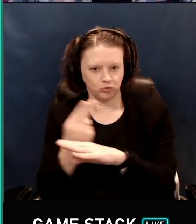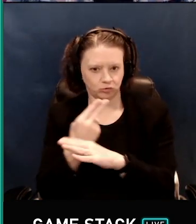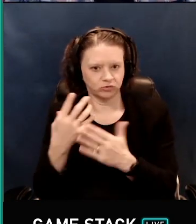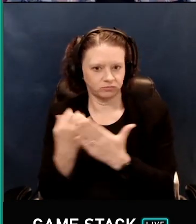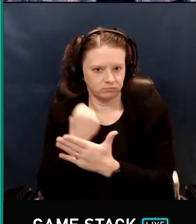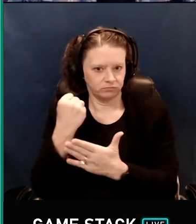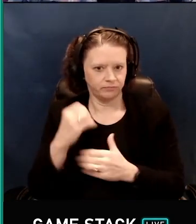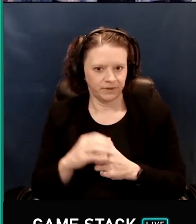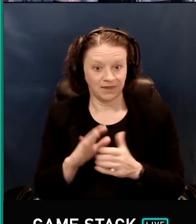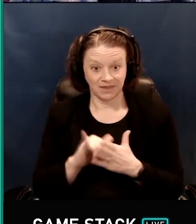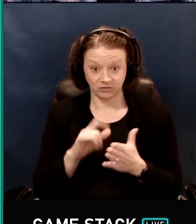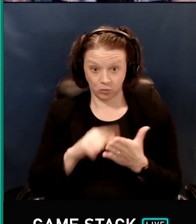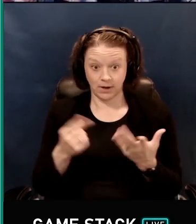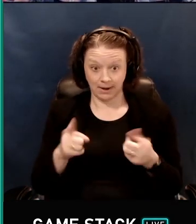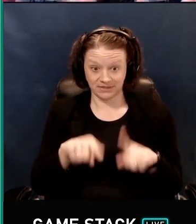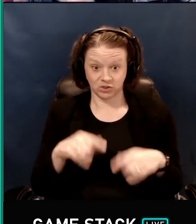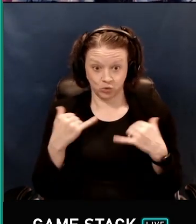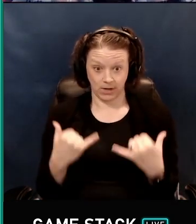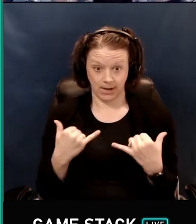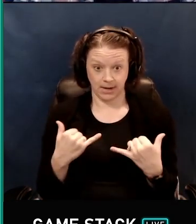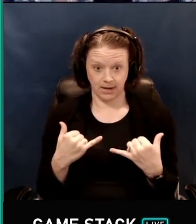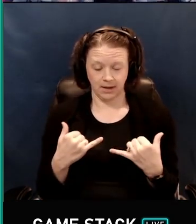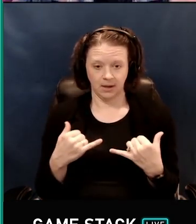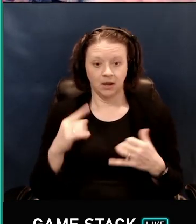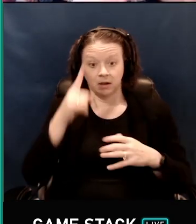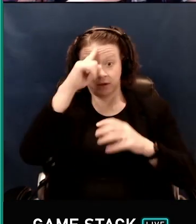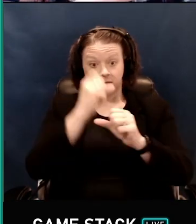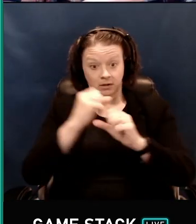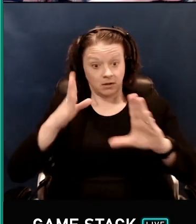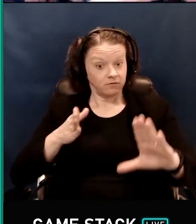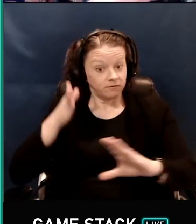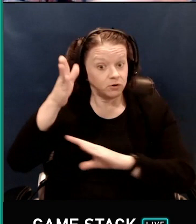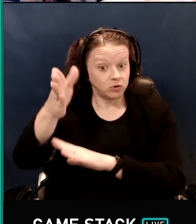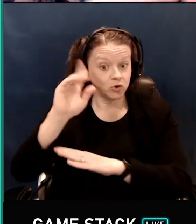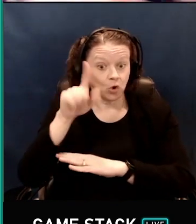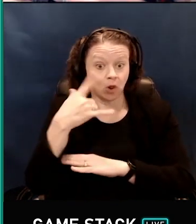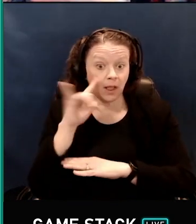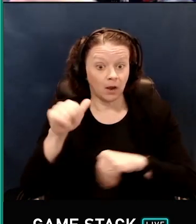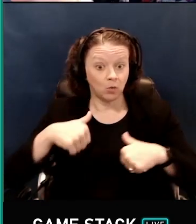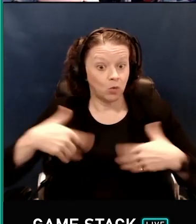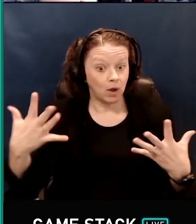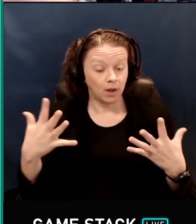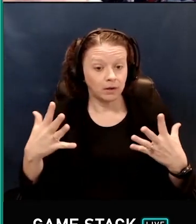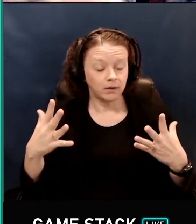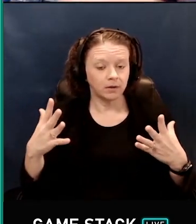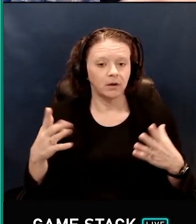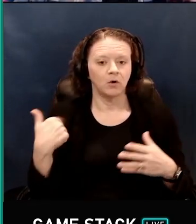DirectStorage for Windows, we want to move that decompression step to the end. There are various reasons for that,